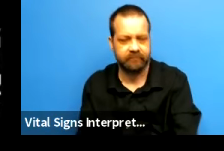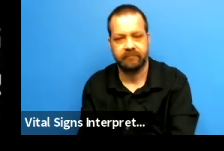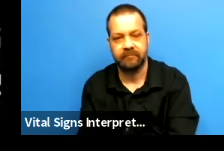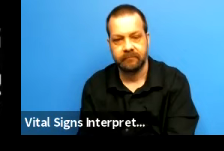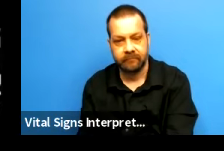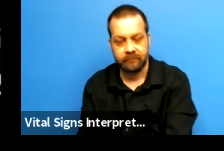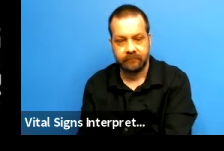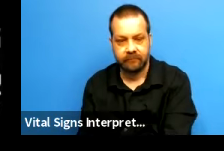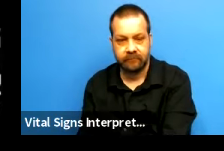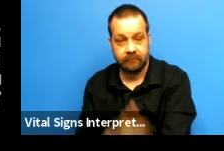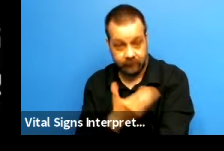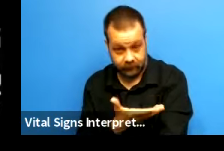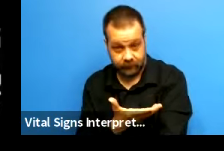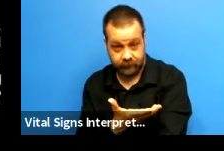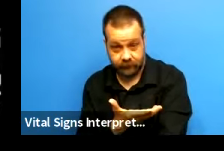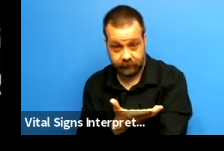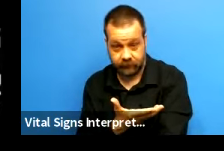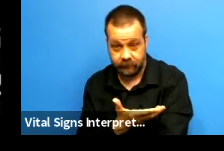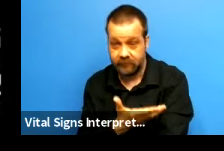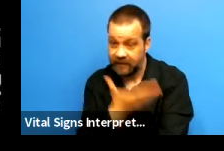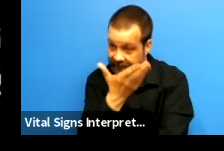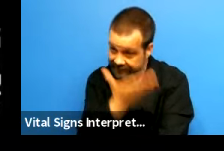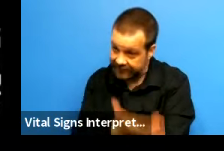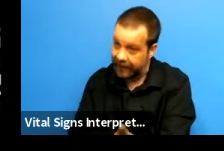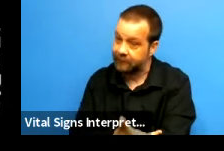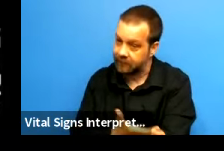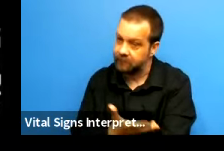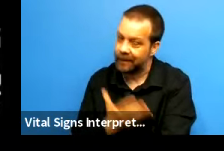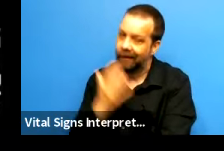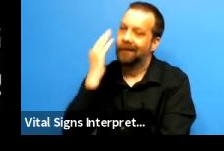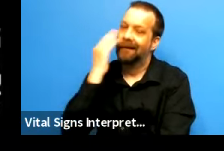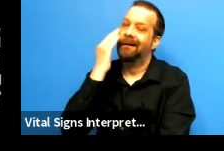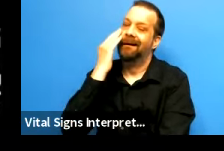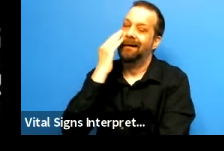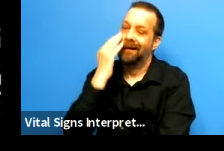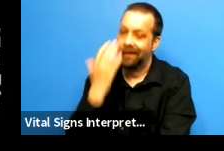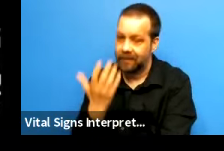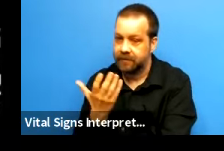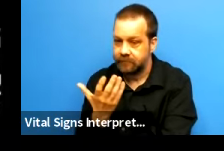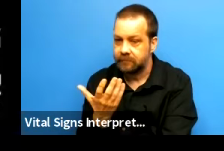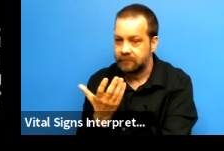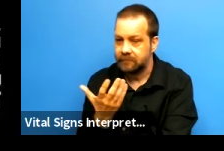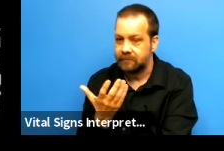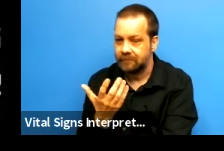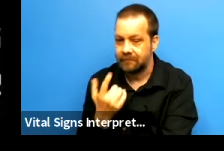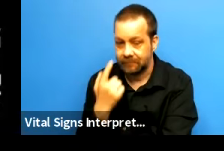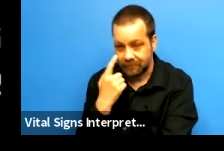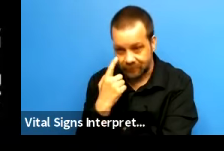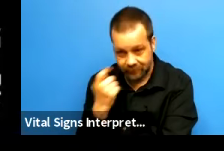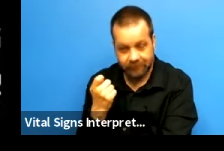You know, some of these are going to look familiar to you. This is because we talked about them earlier.